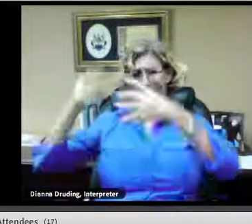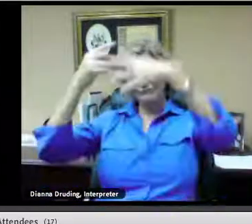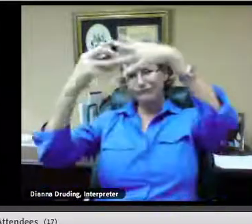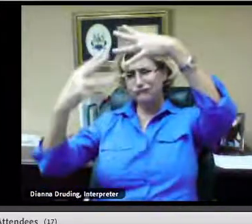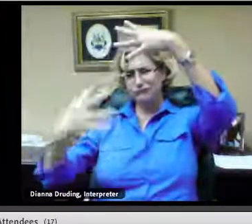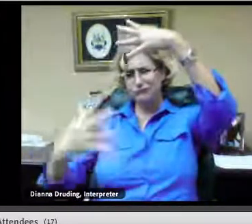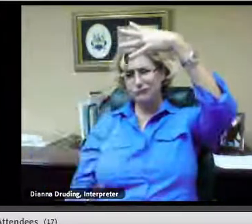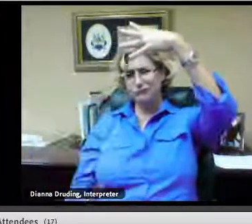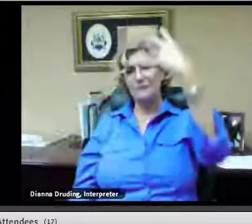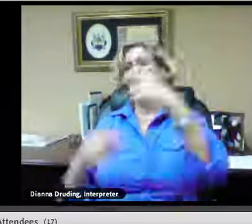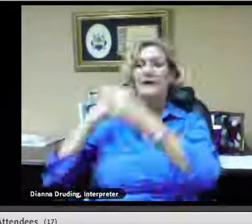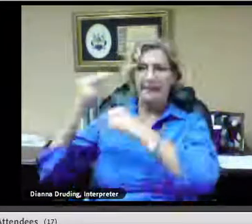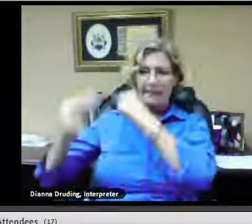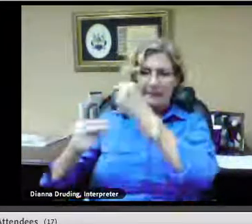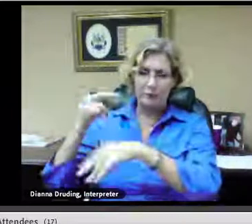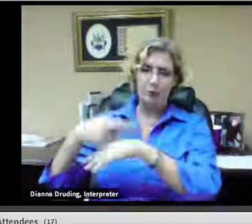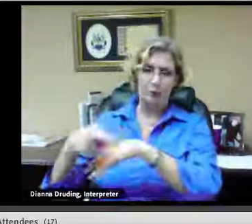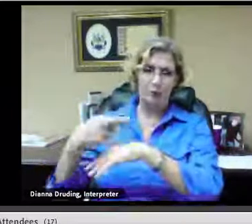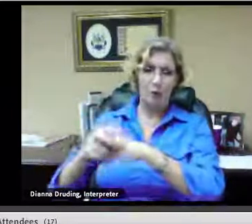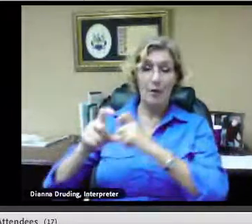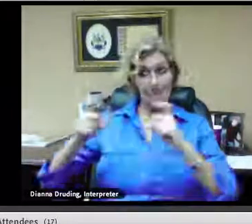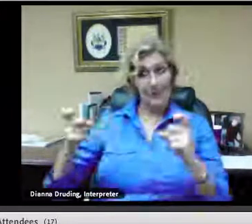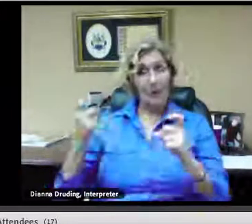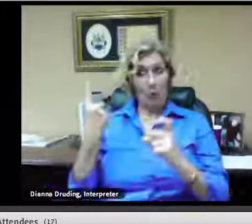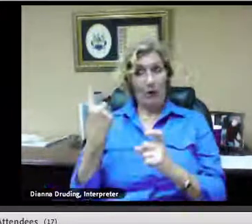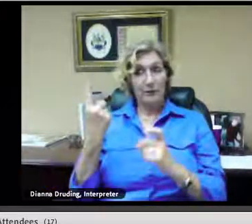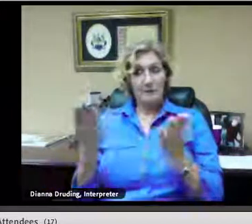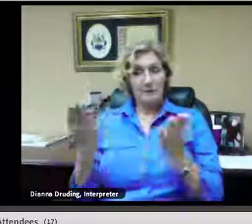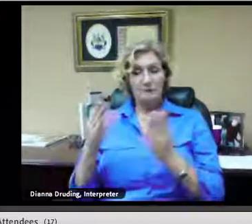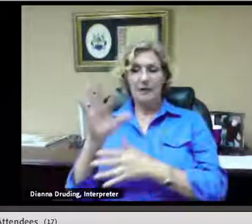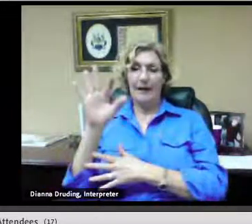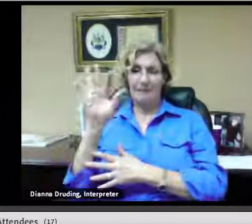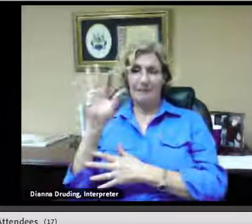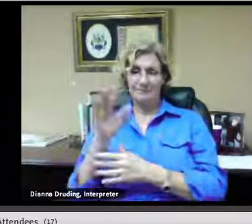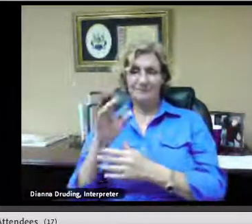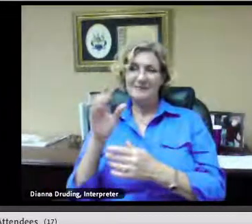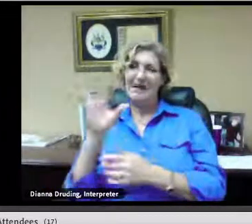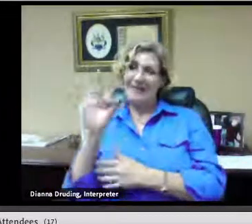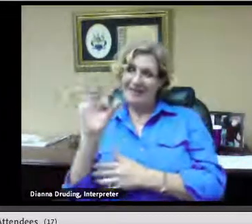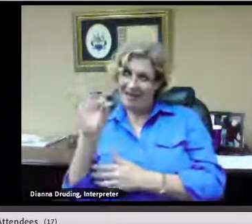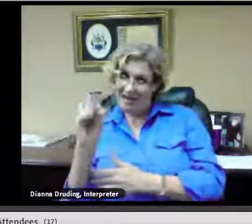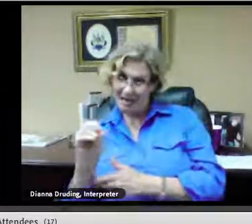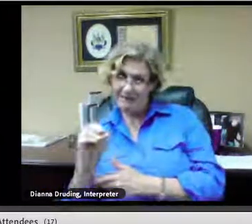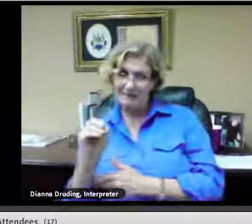You know, we're getting into the '90s here. 1990, the Americans with Disabilities Act, ADA, assigned.